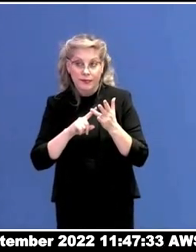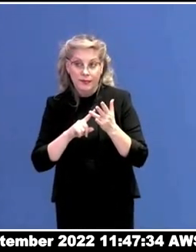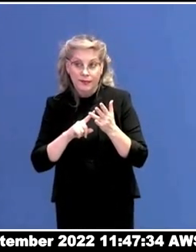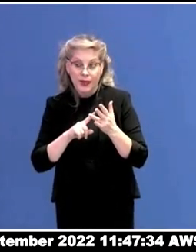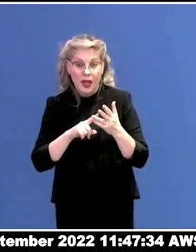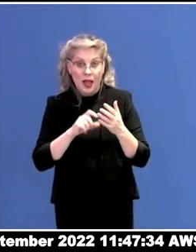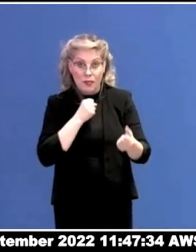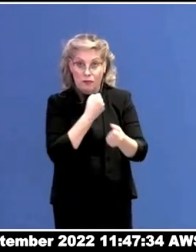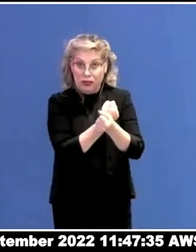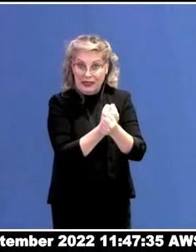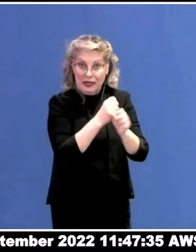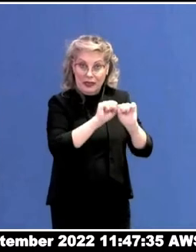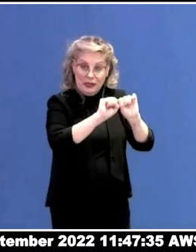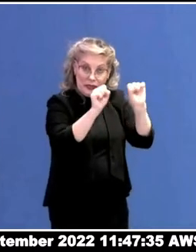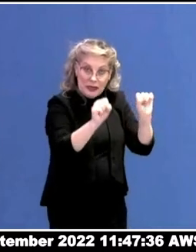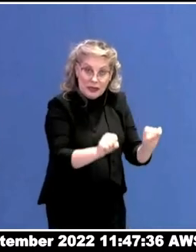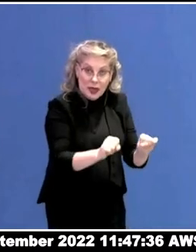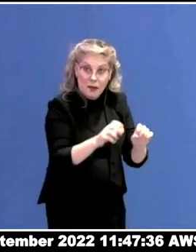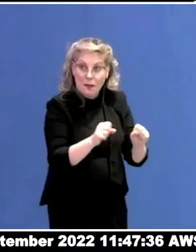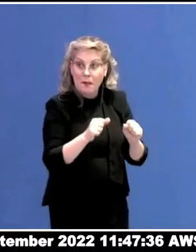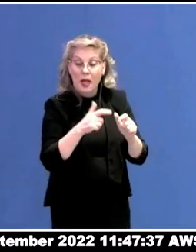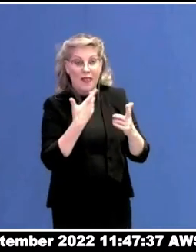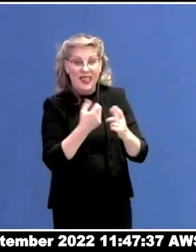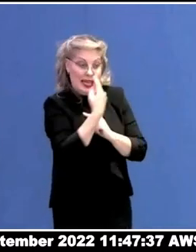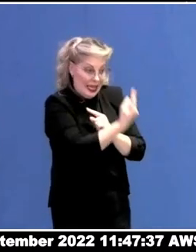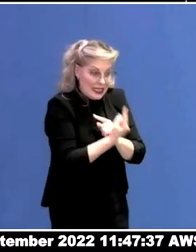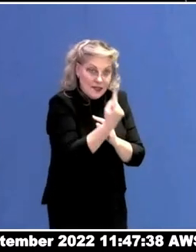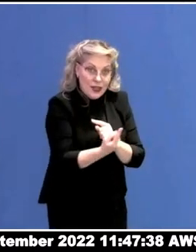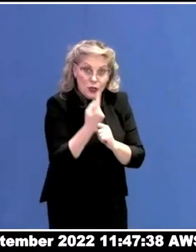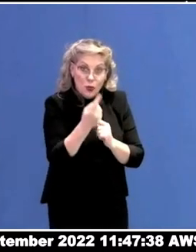with, with providing that practical support, referring to the Aboriginal Legal Service,